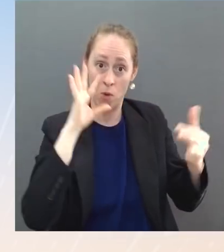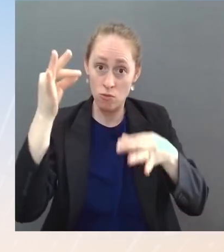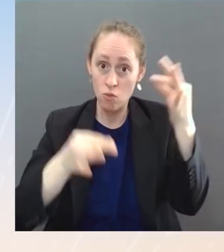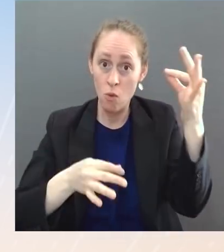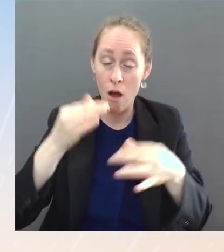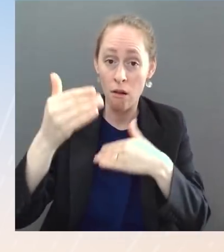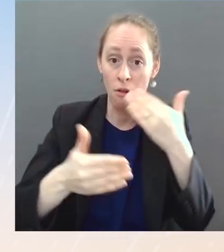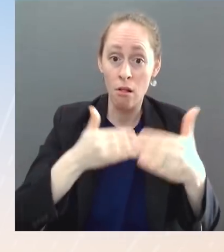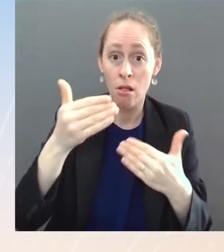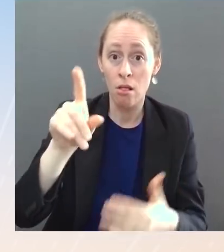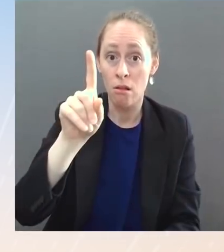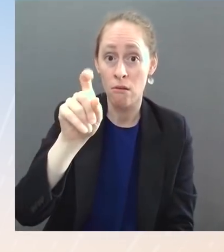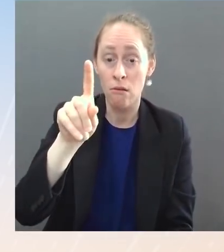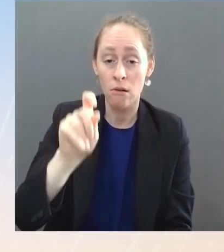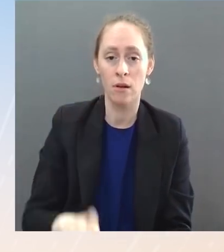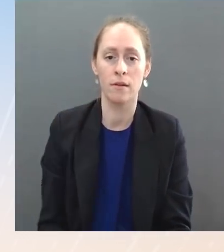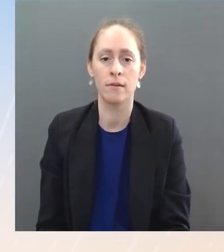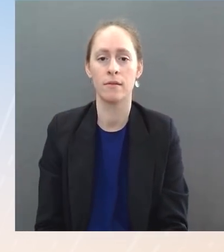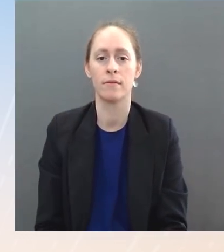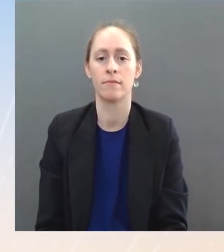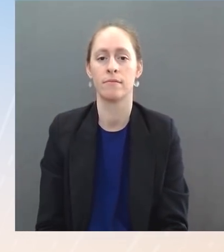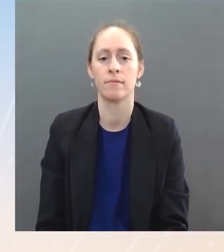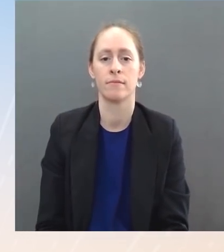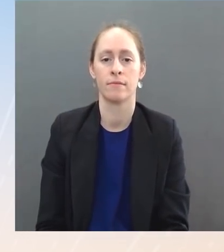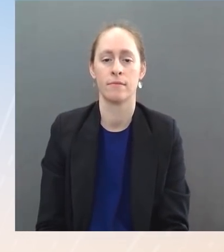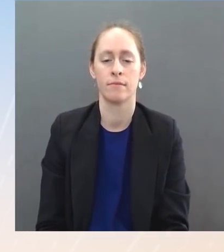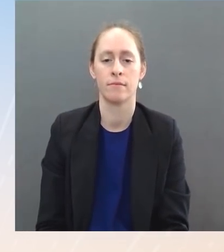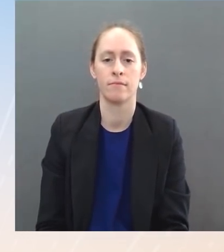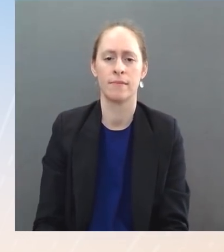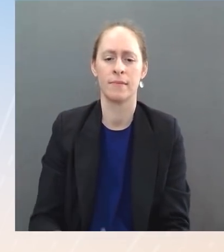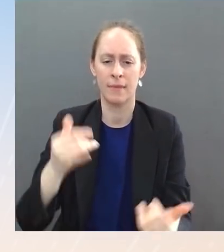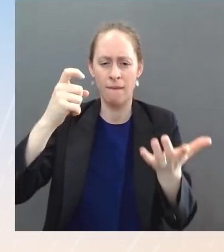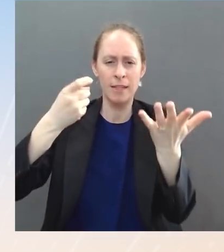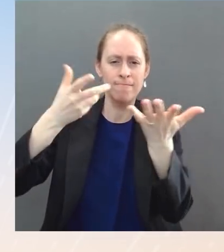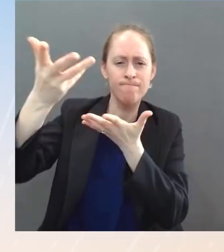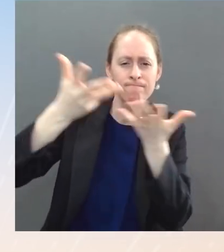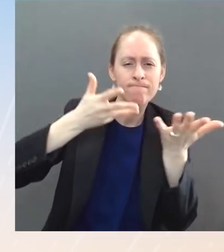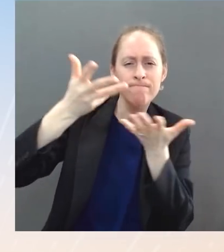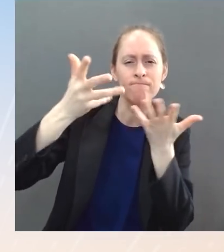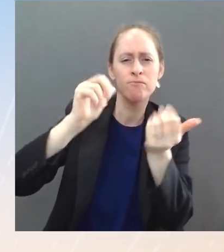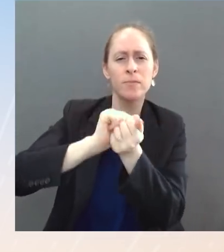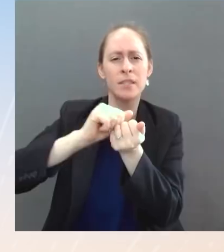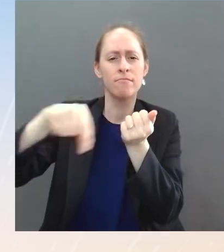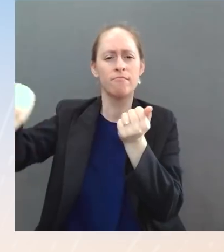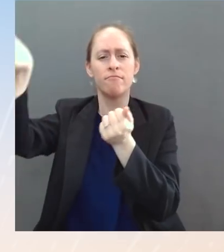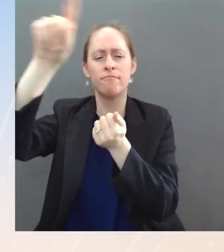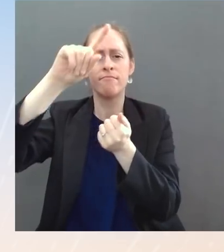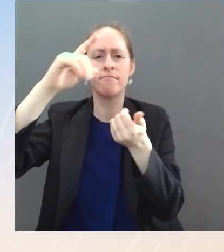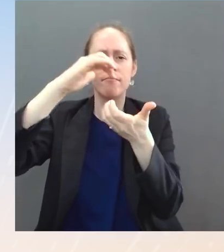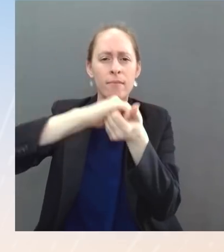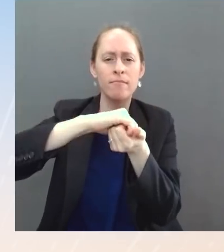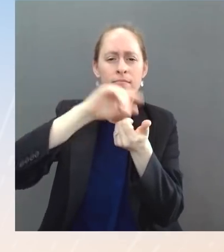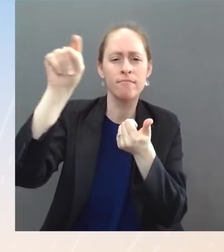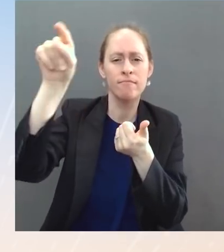with our allies and partners on what makes most sense as a mechanism moving forward. Obviously, the ICC is one venue